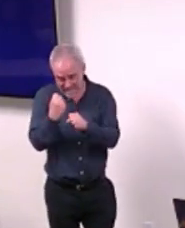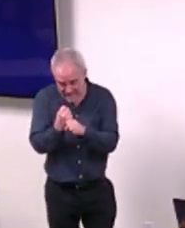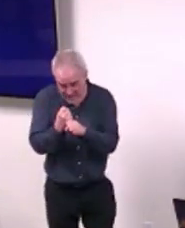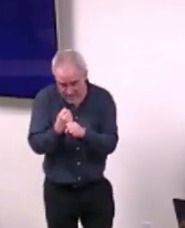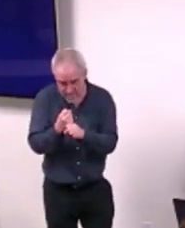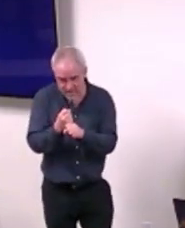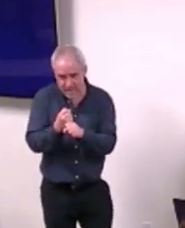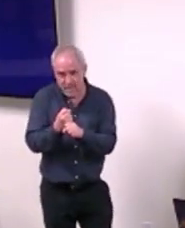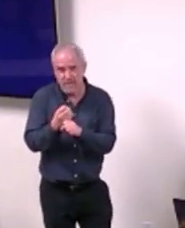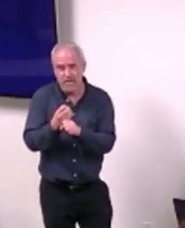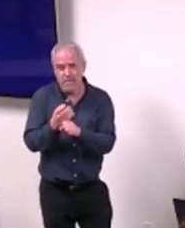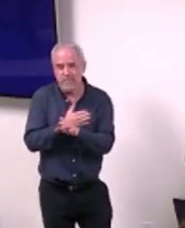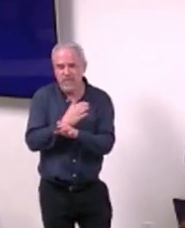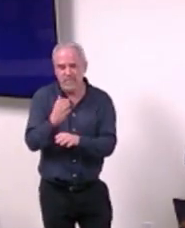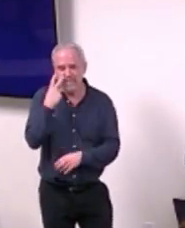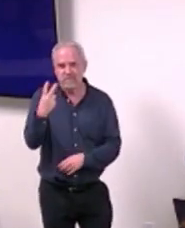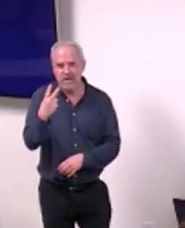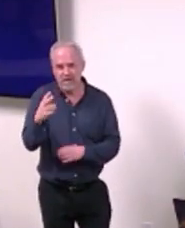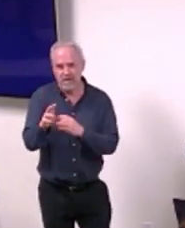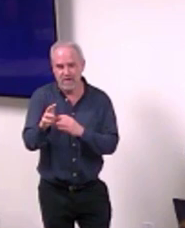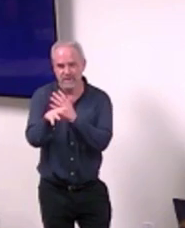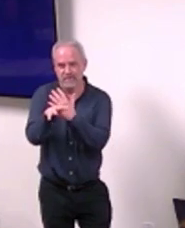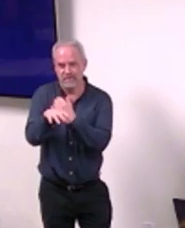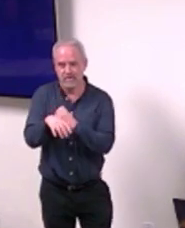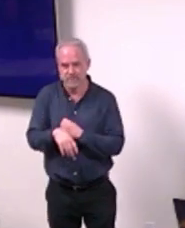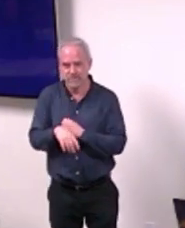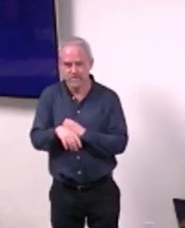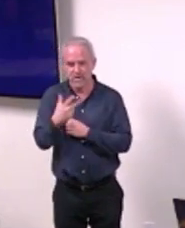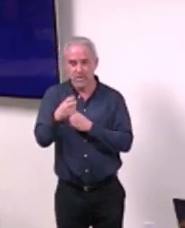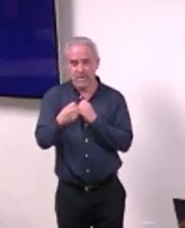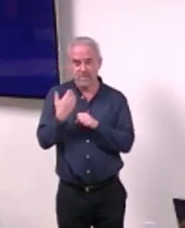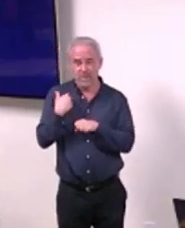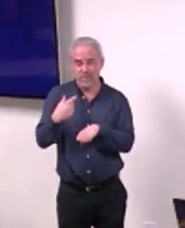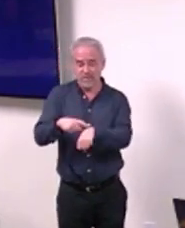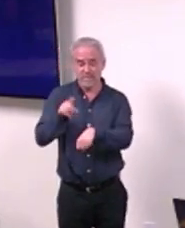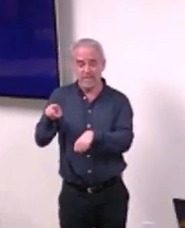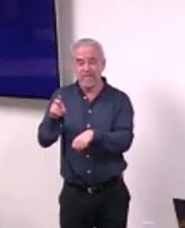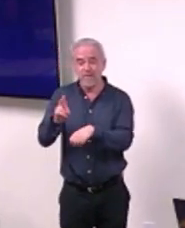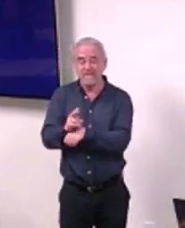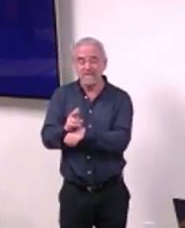That was just three years ago was the first time he used a phone. John Wilson, who you all just saw.